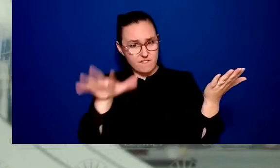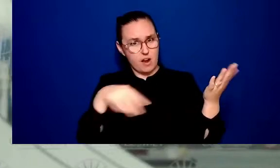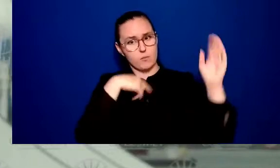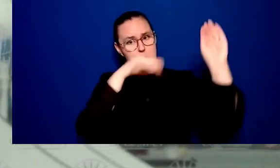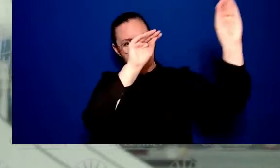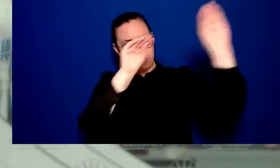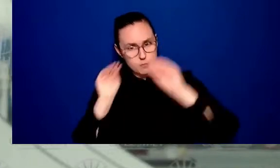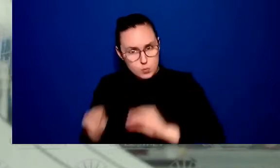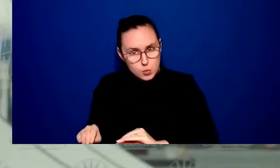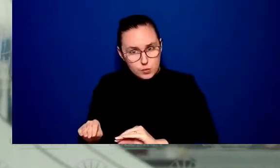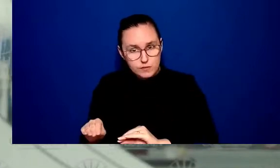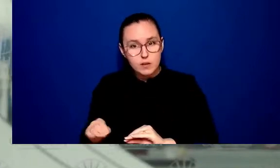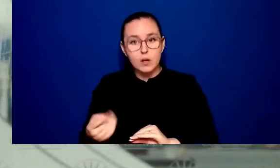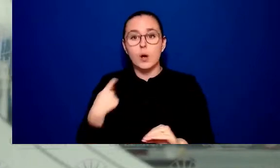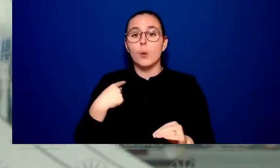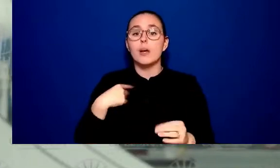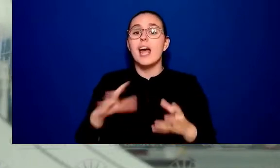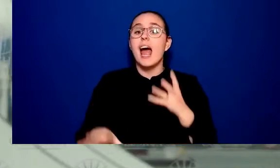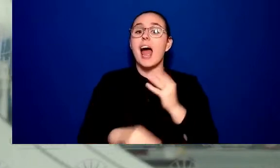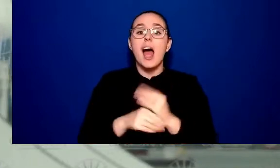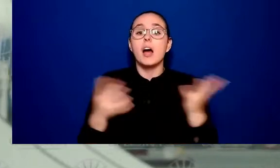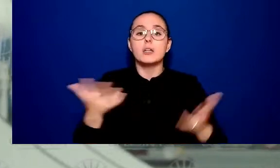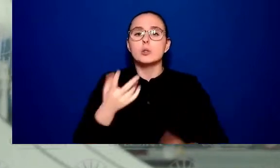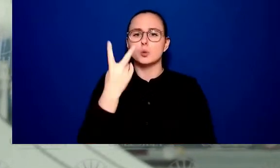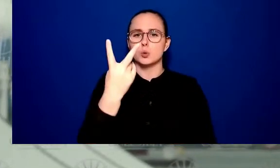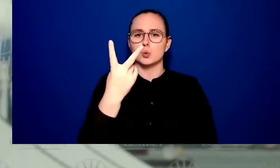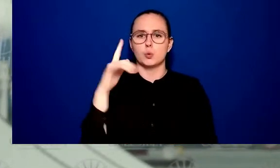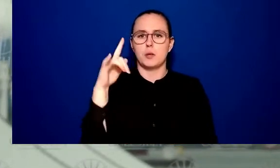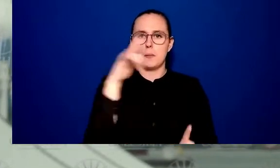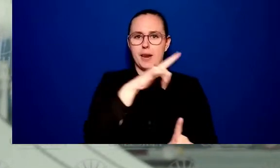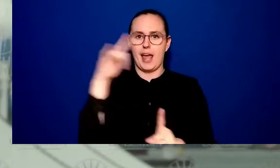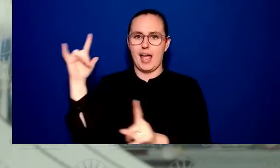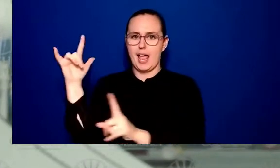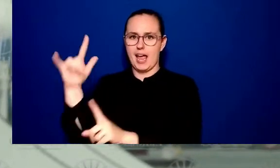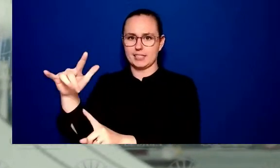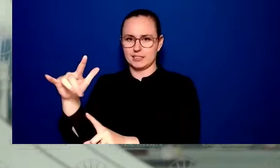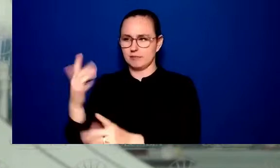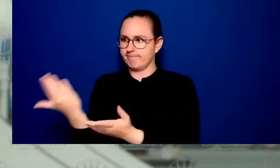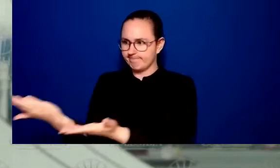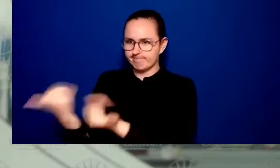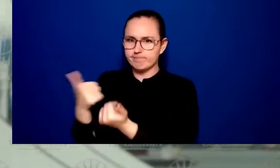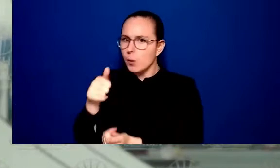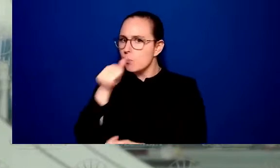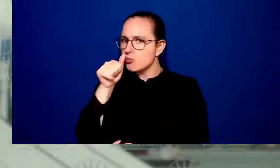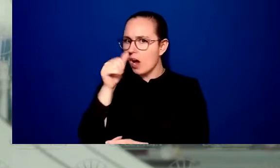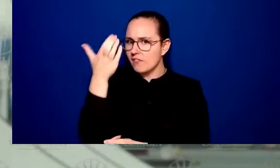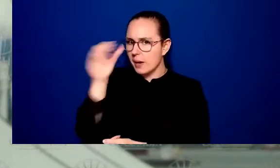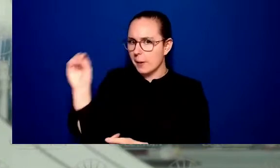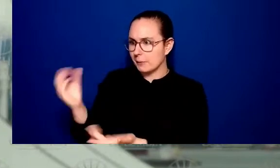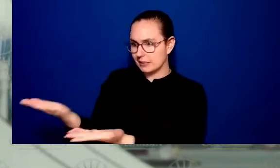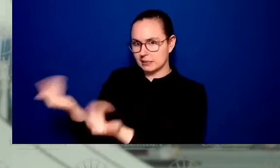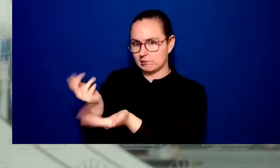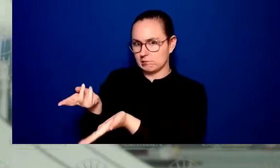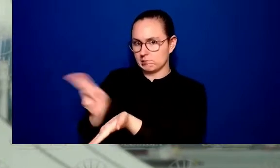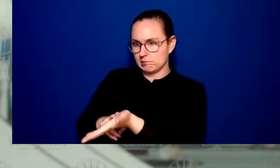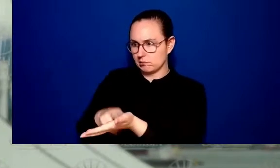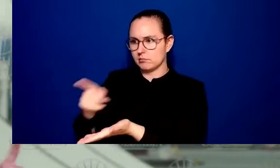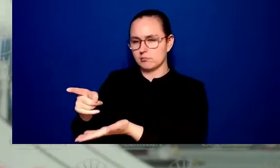that we have worked with the private sector to add to our B. C. H s fleet over the weekend.